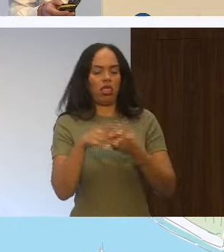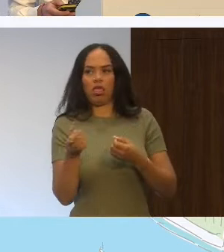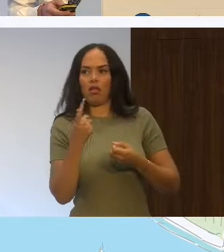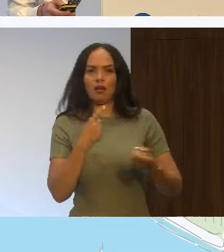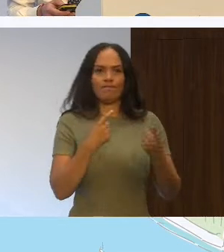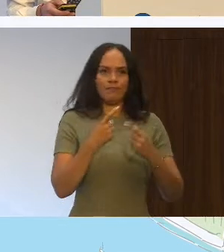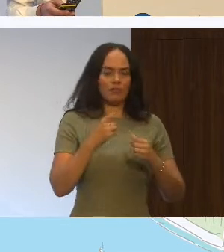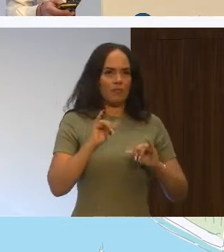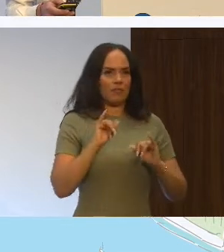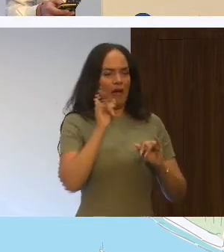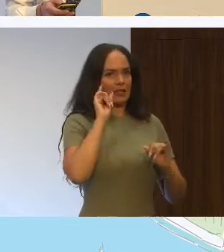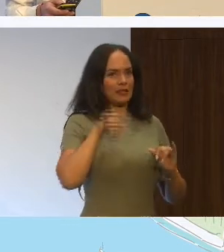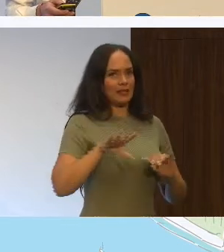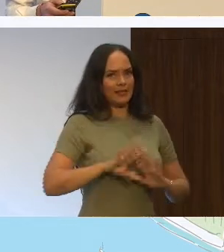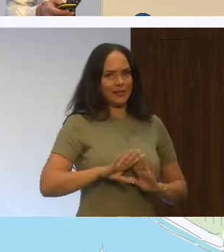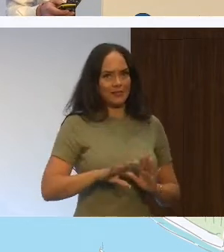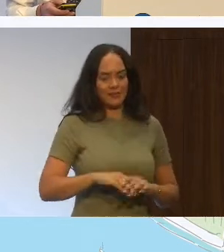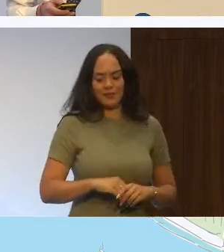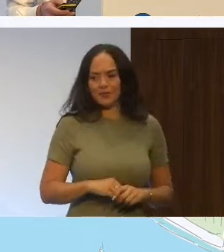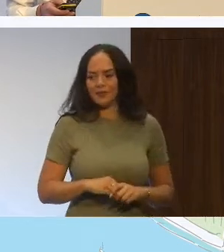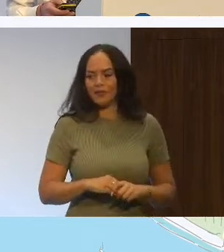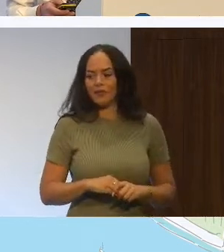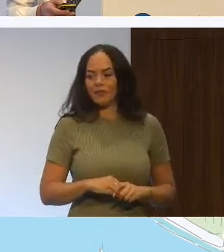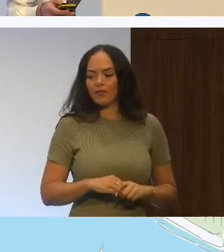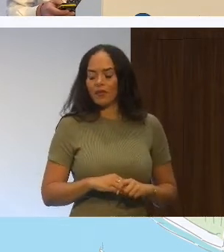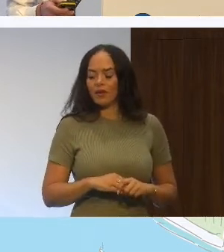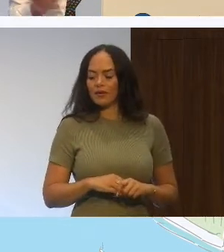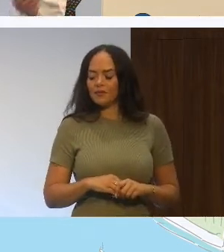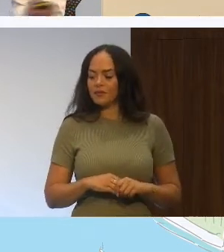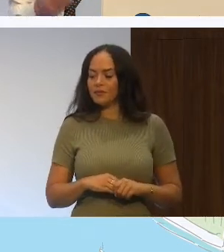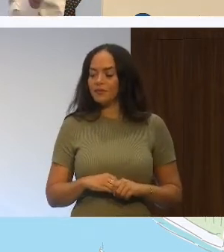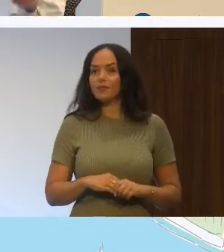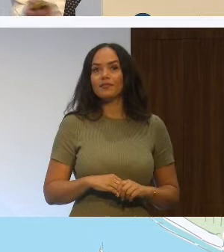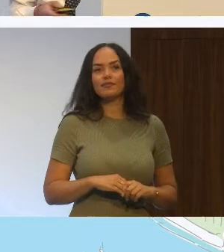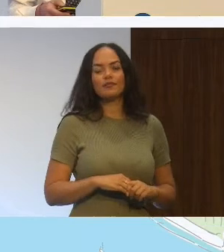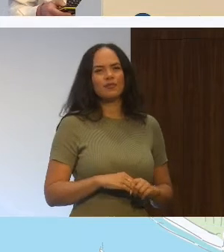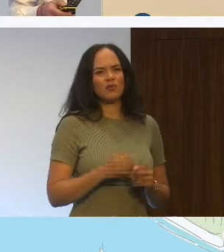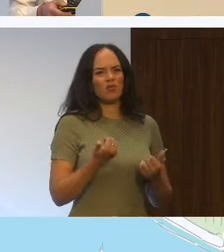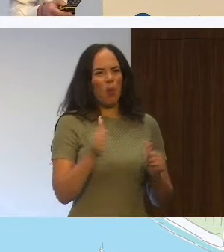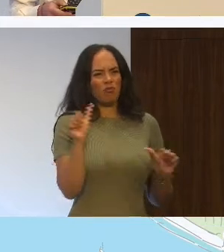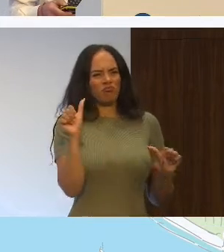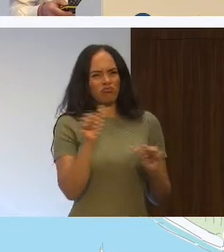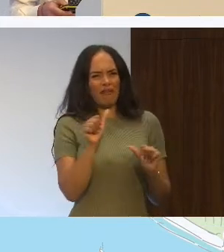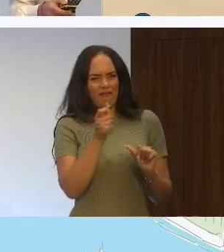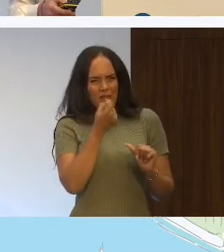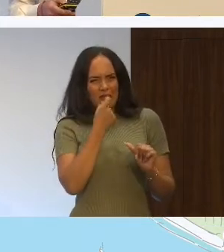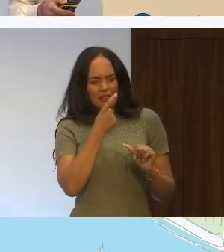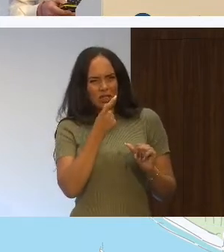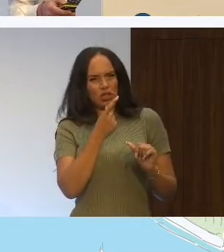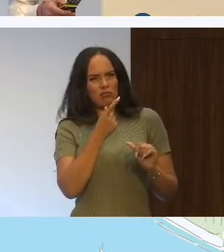And in terms of how often you take them, I want to talk briefly about medication over using the second, but essentially,